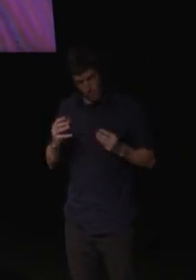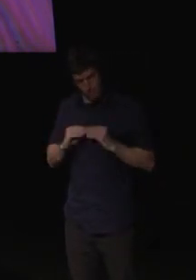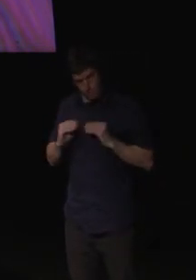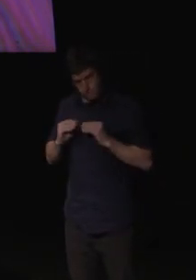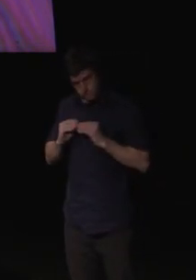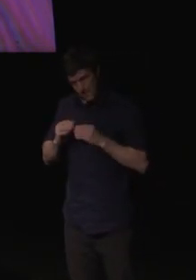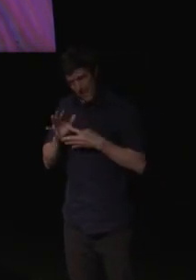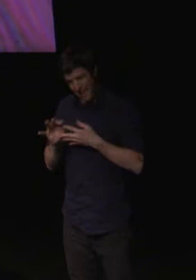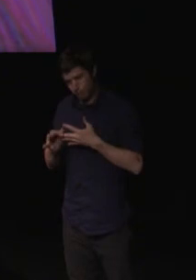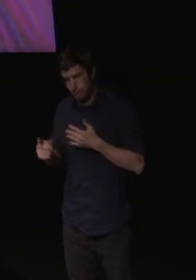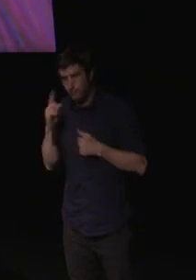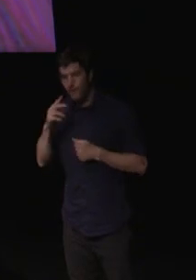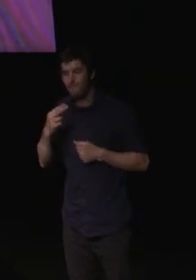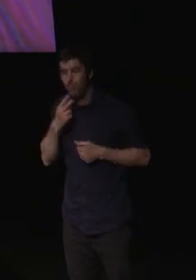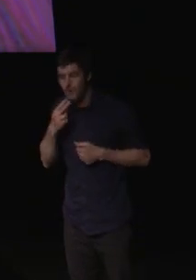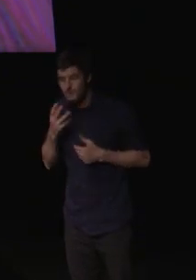so that folks can be more personalized.